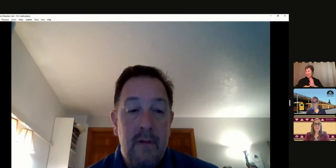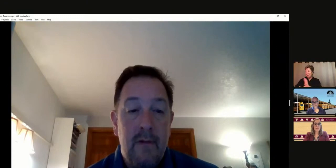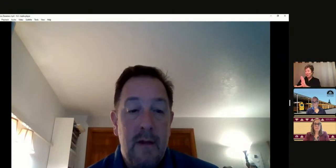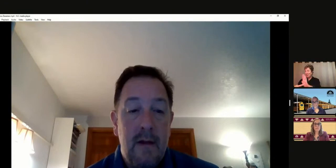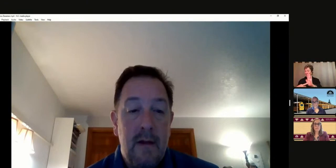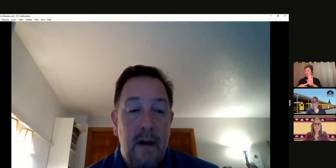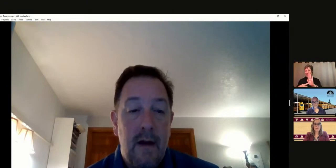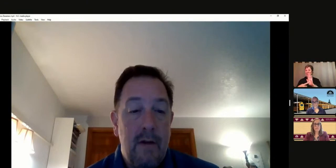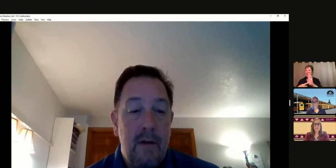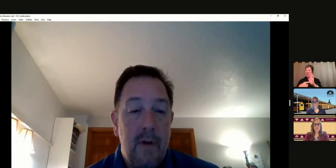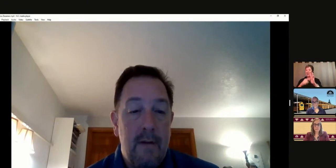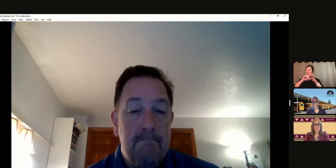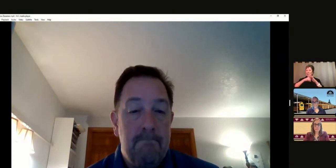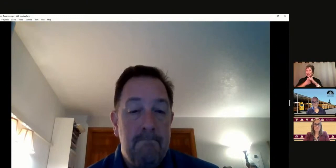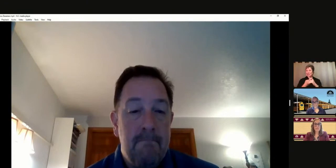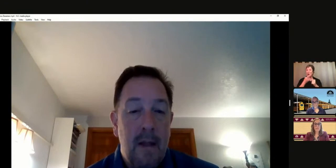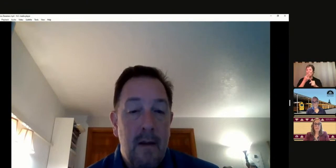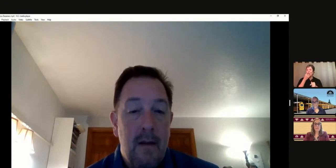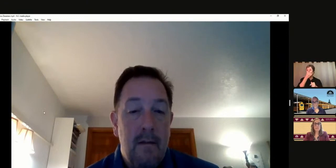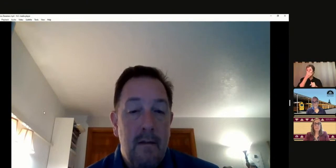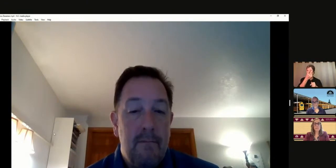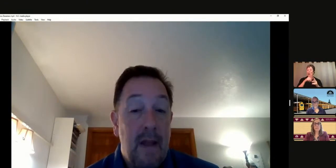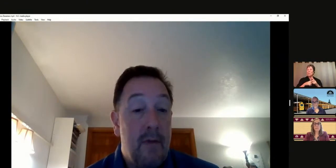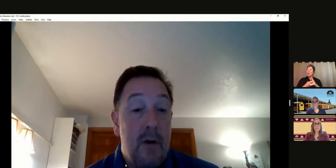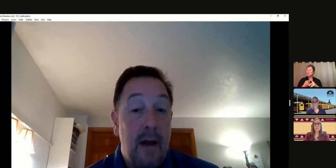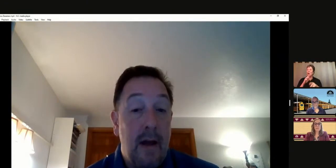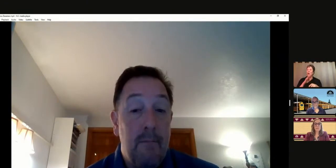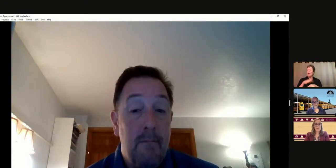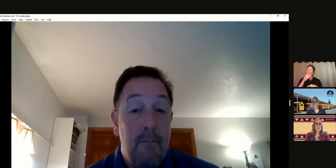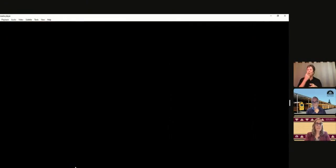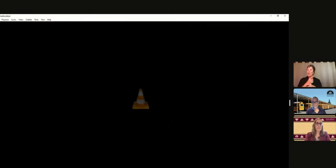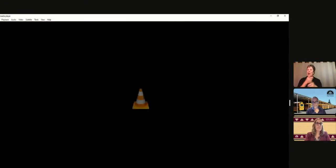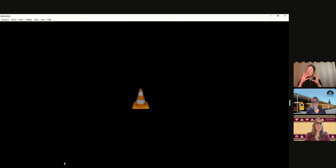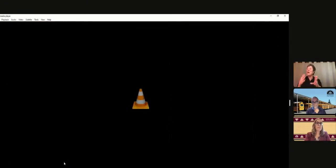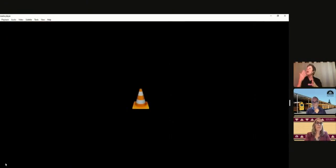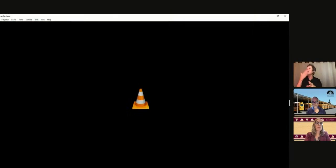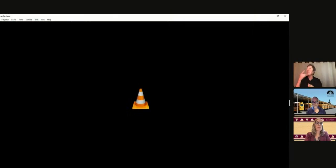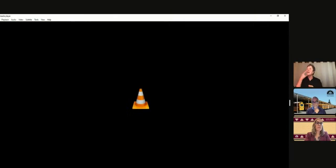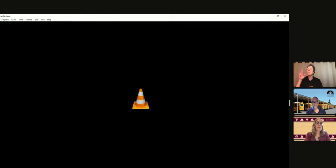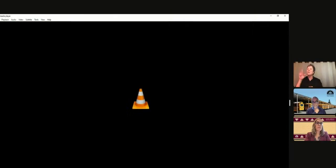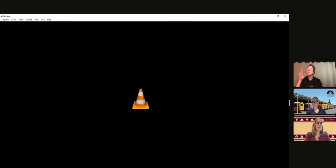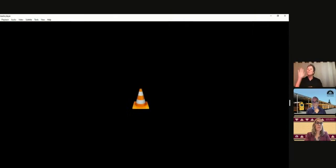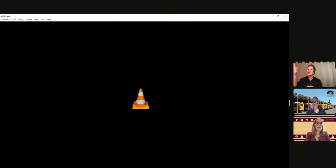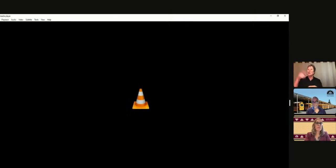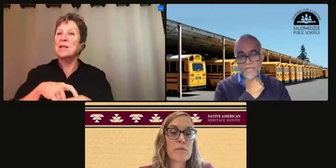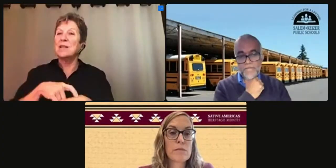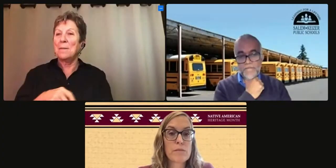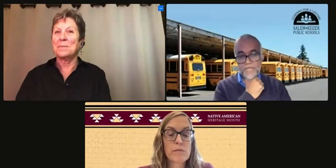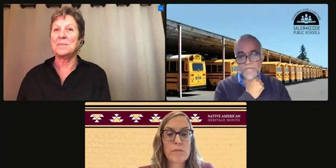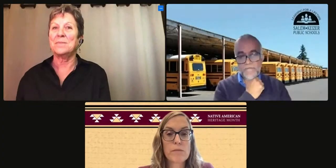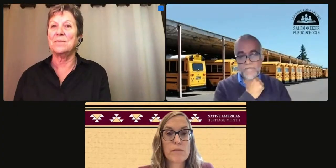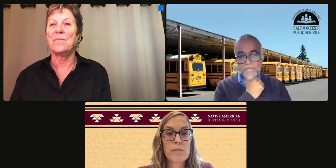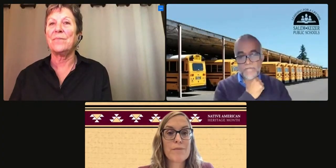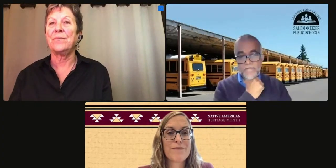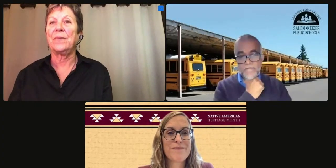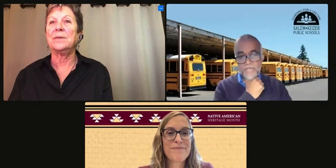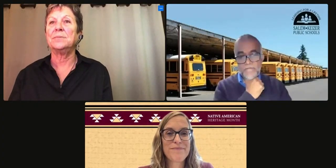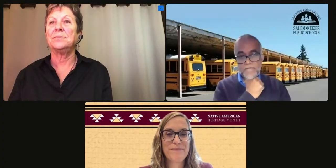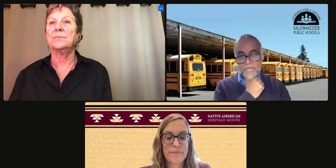IF THE SCHOOL BOARD CAN LIVE THIS OUT CONSISTENT AND BE AN EXAMPLE TO THE REST OF